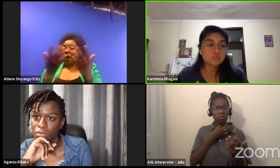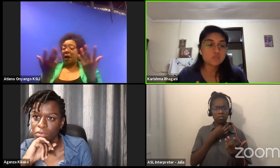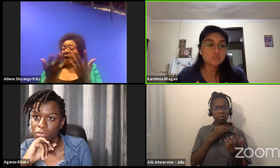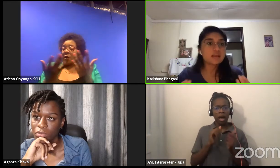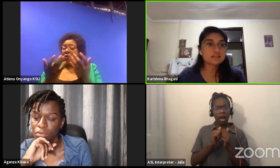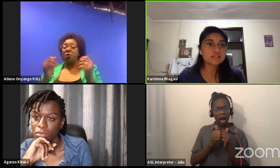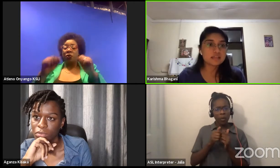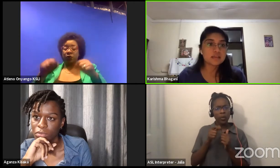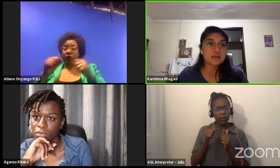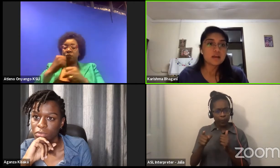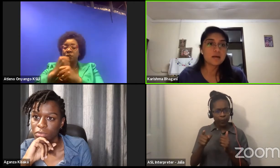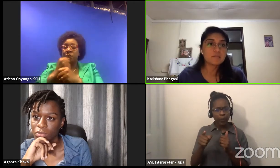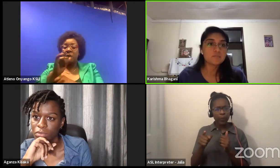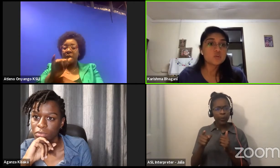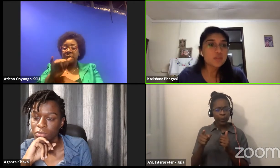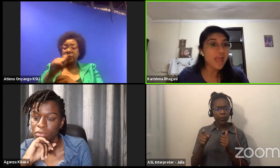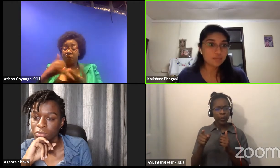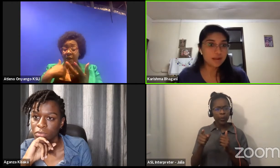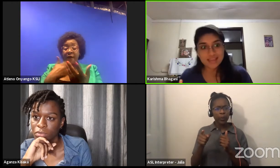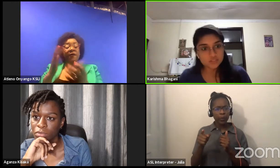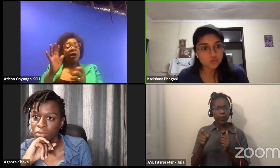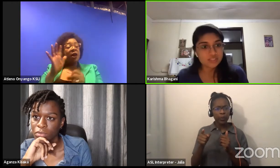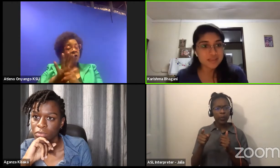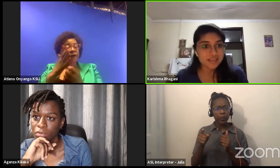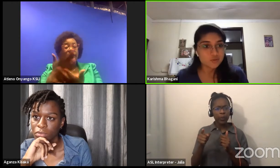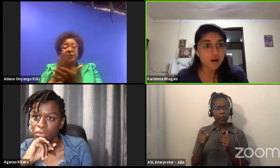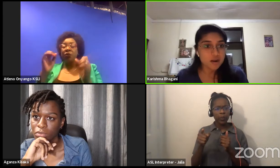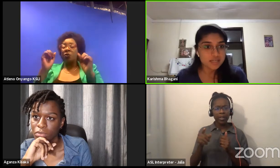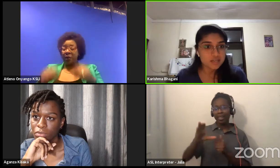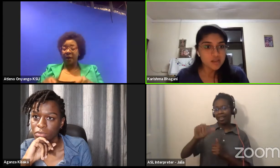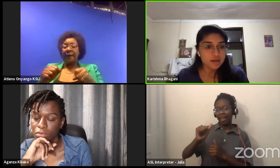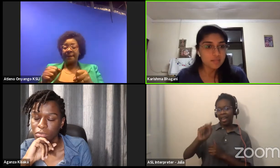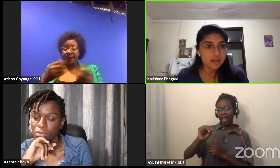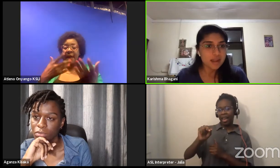What are the things that you cannibalize, so to speak as your art?